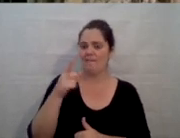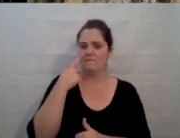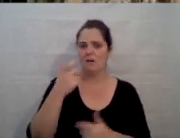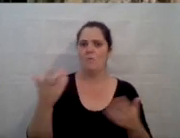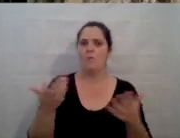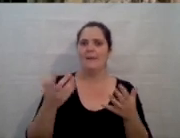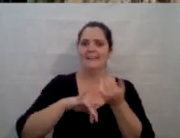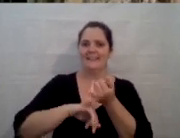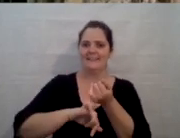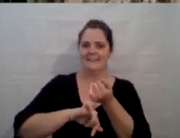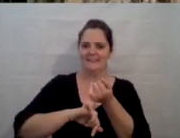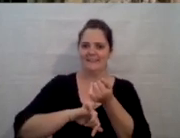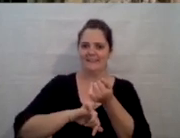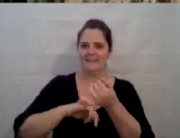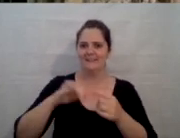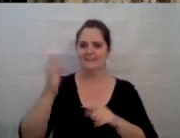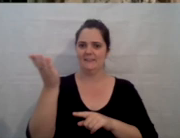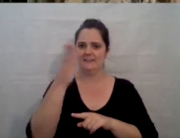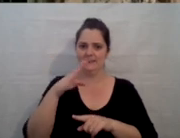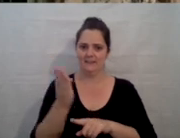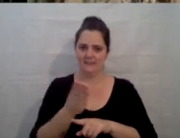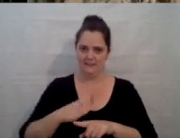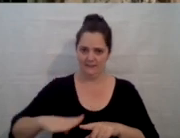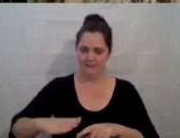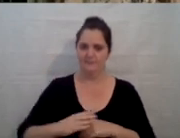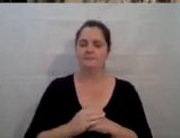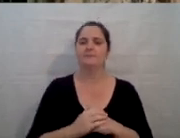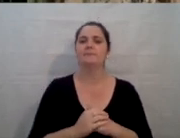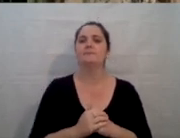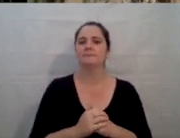and then the angles of the shoulders and hips and that overall mass of the form.